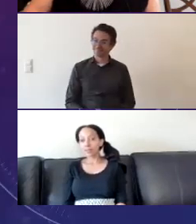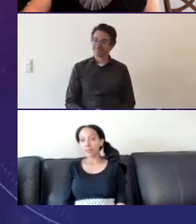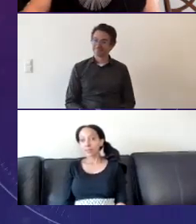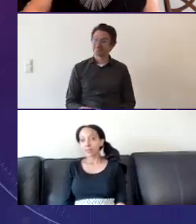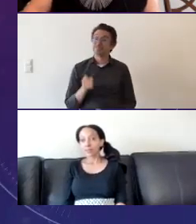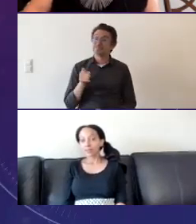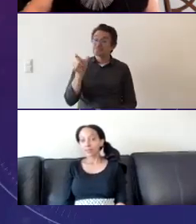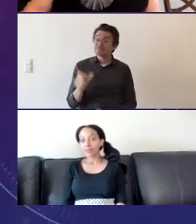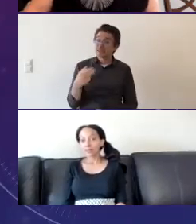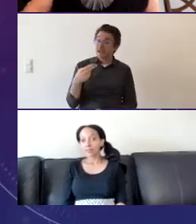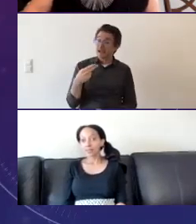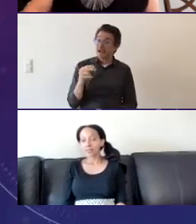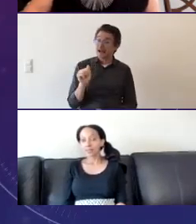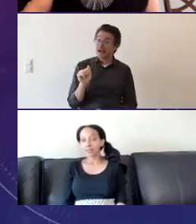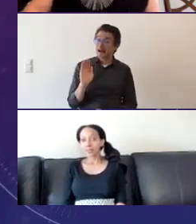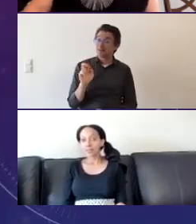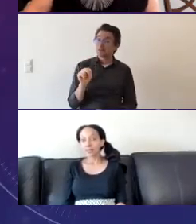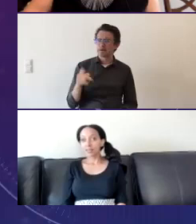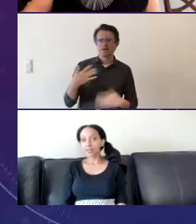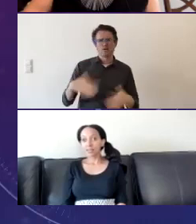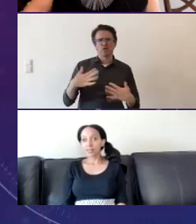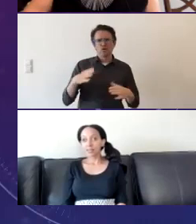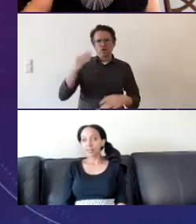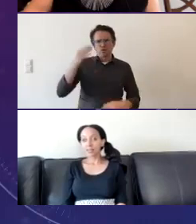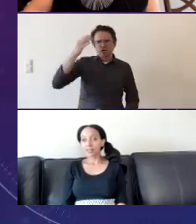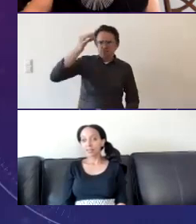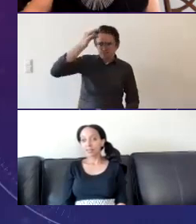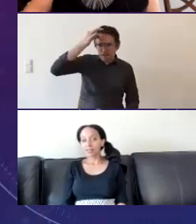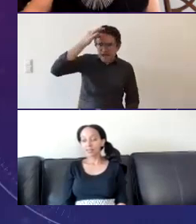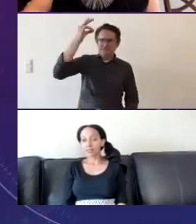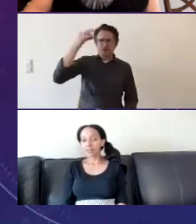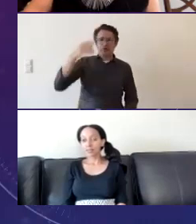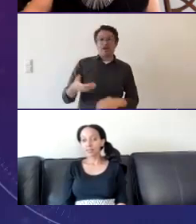language the last few years and trying to practice with me and so without